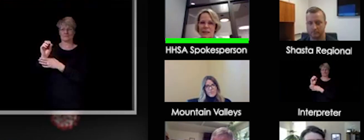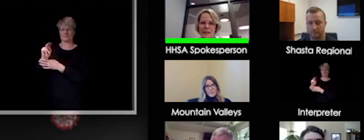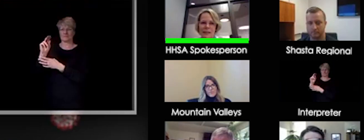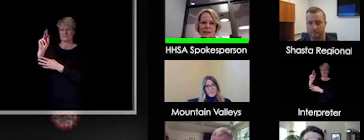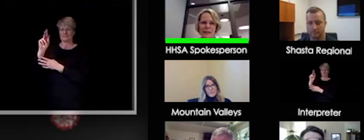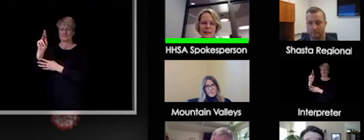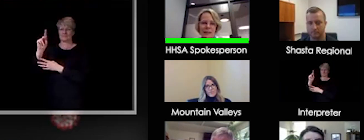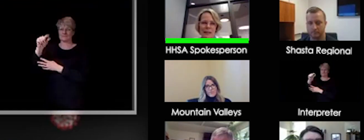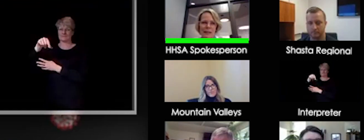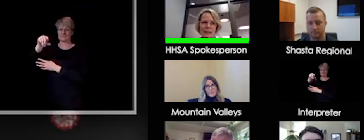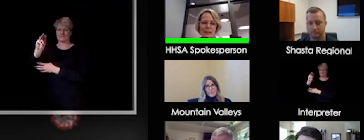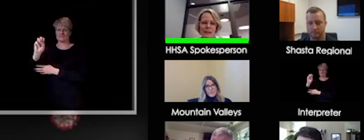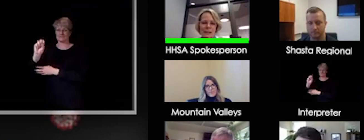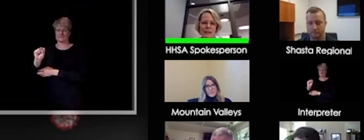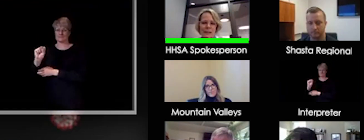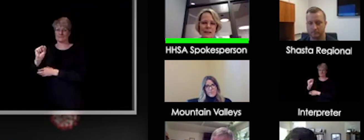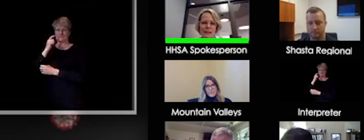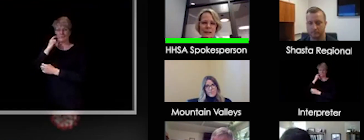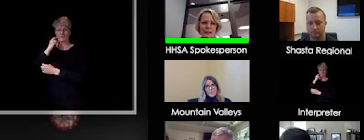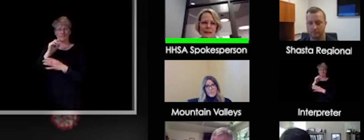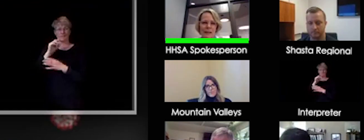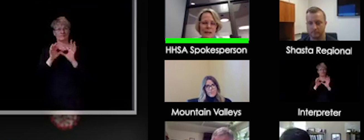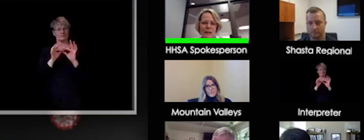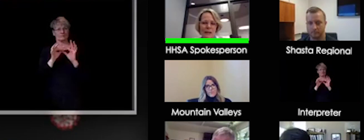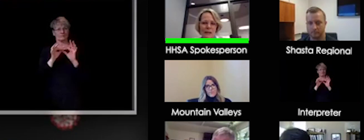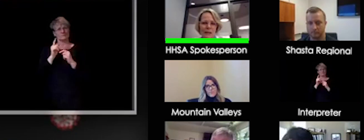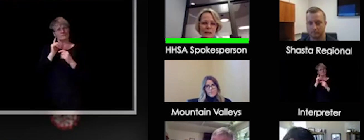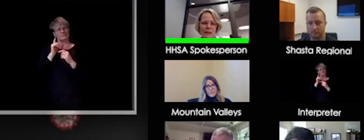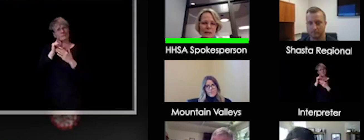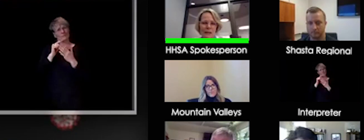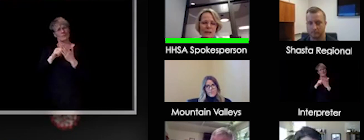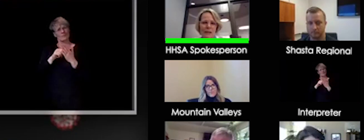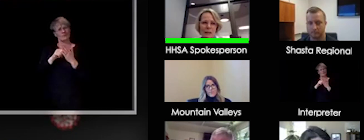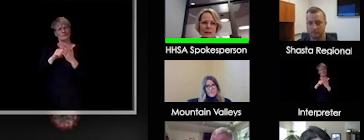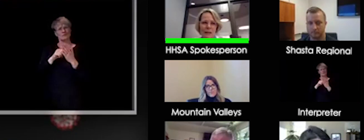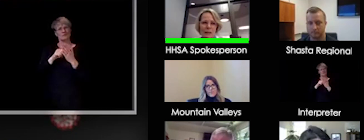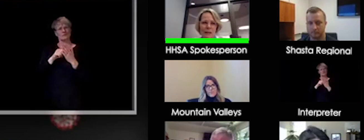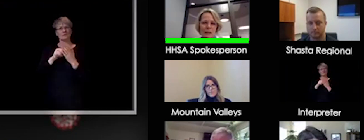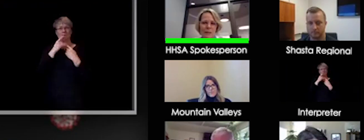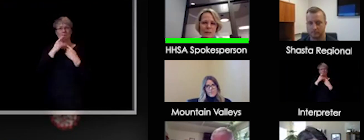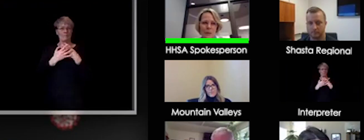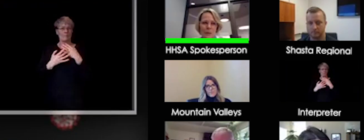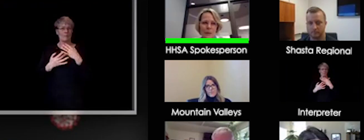doing antibody testing with their blood donations are those reported if any of them come up